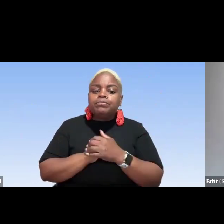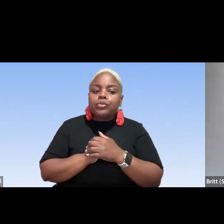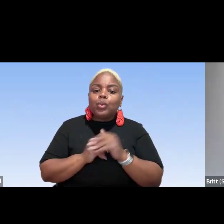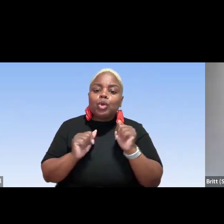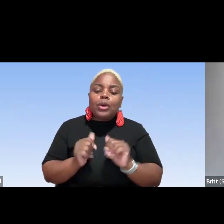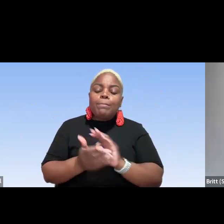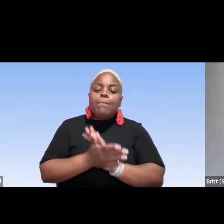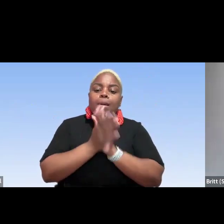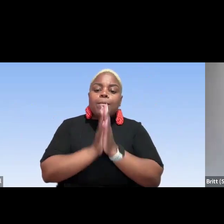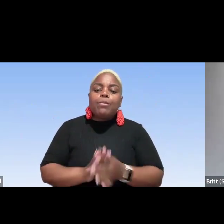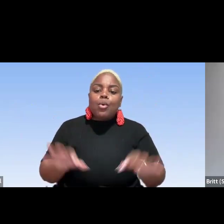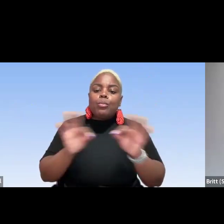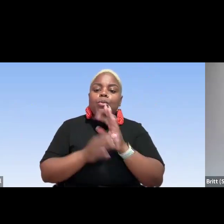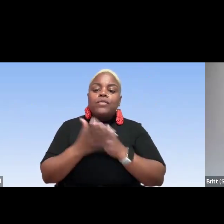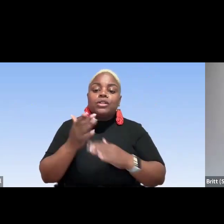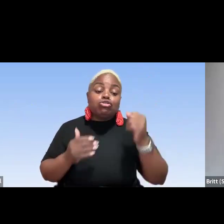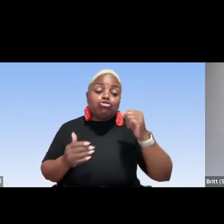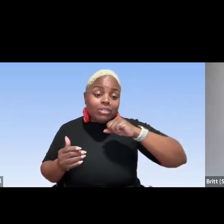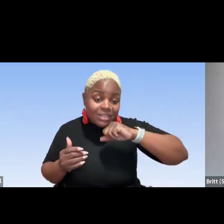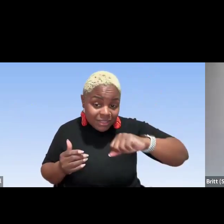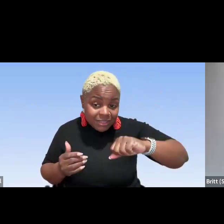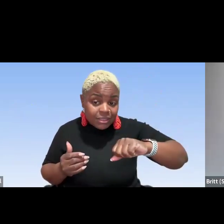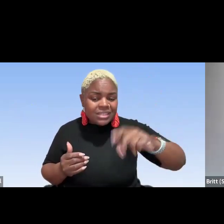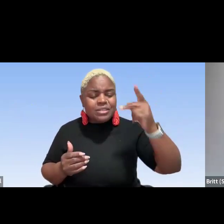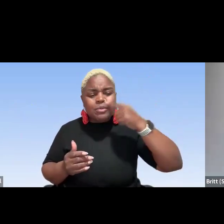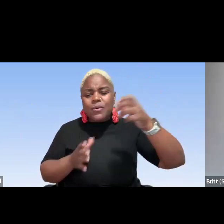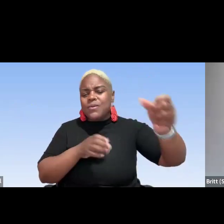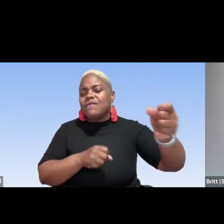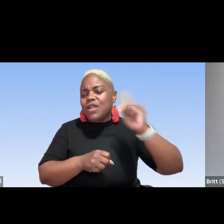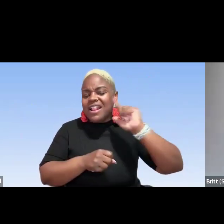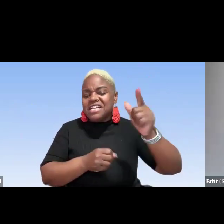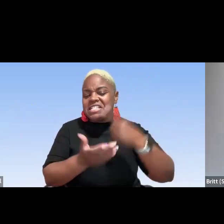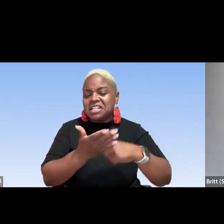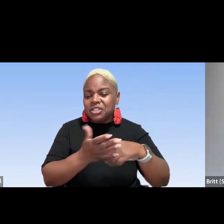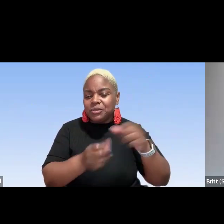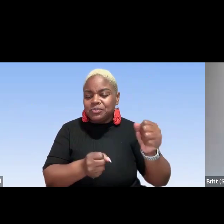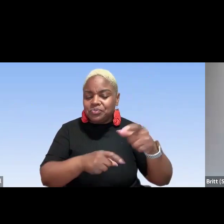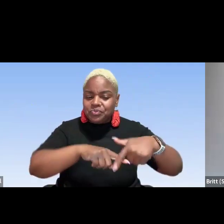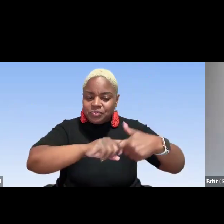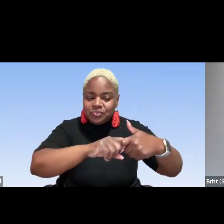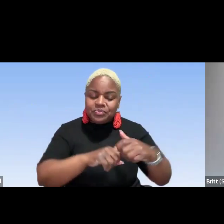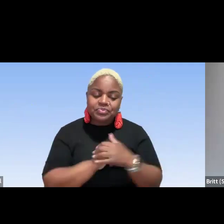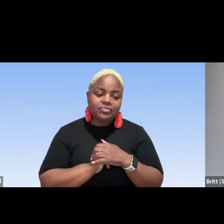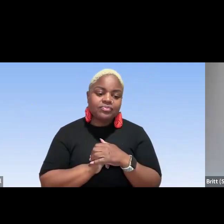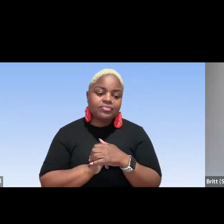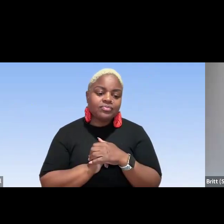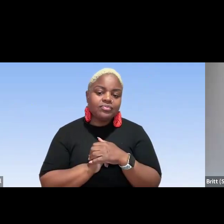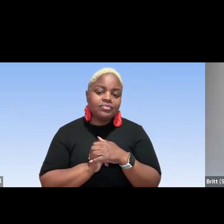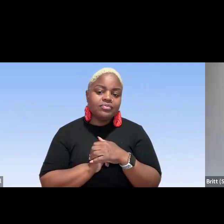So, if we could table that, that'd be great. Um, and Guadalupe, like, uh, if you could come and,